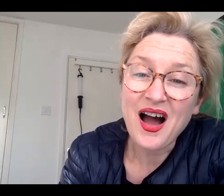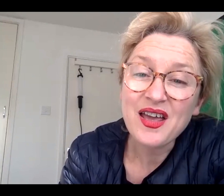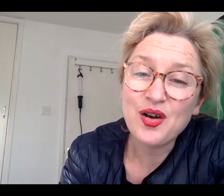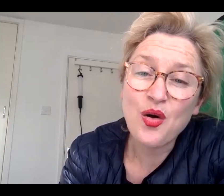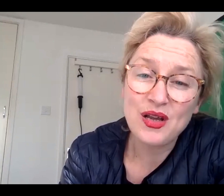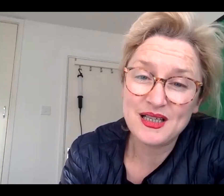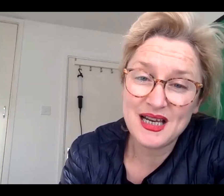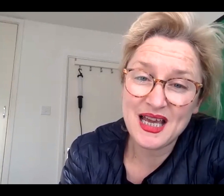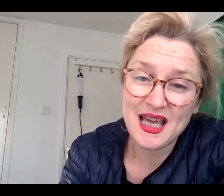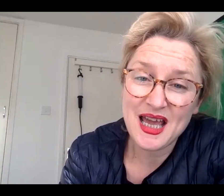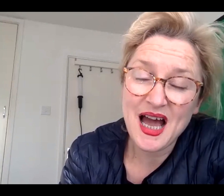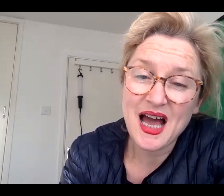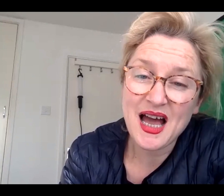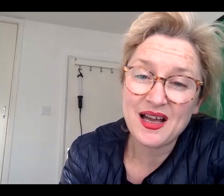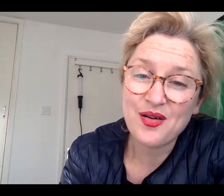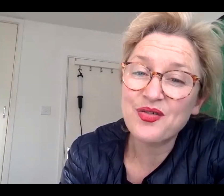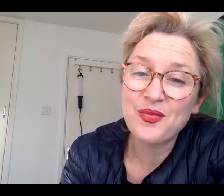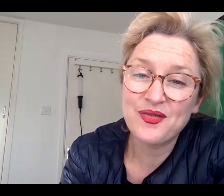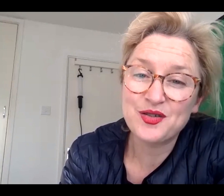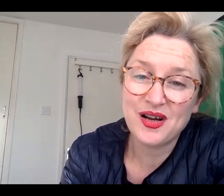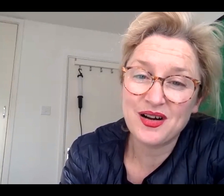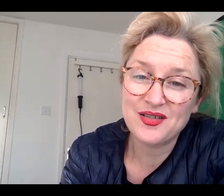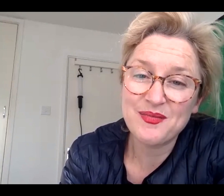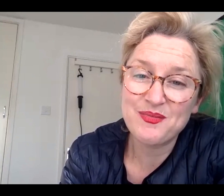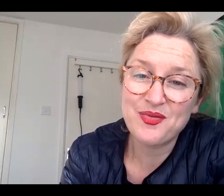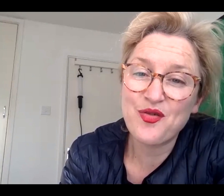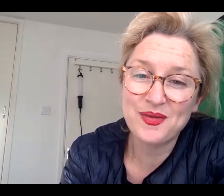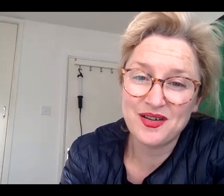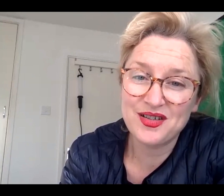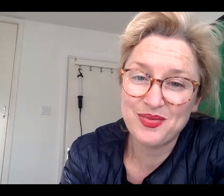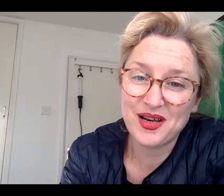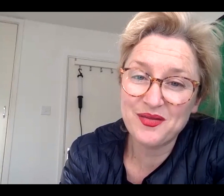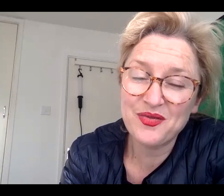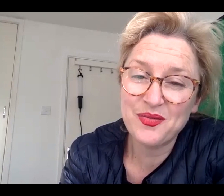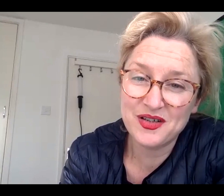I, gloriously, come from the visual arts. I'm a performance artist, but I come from the